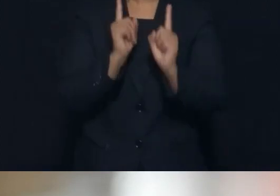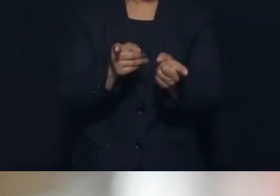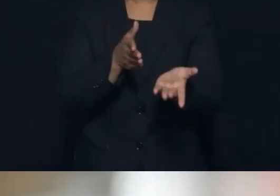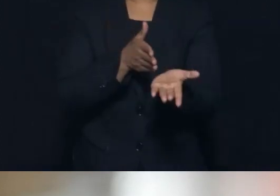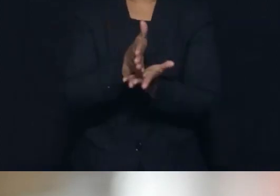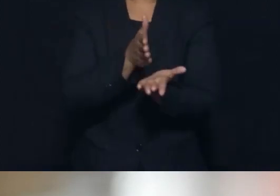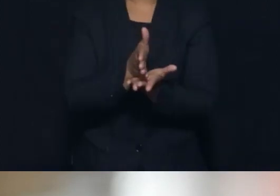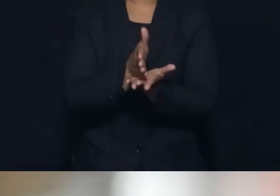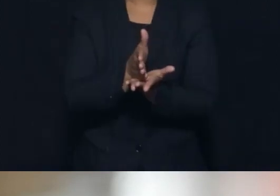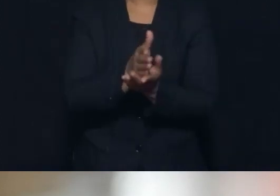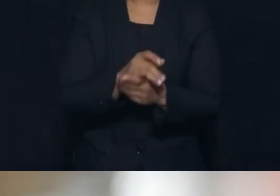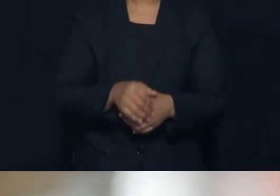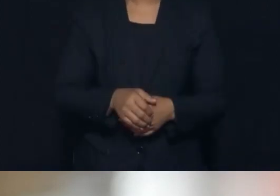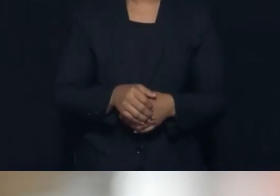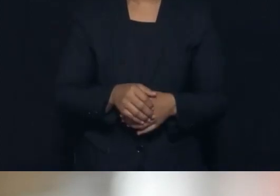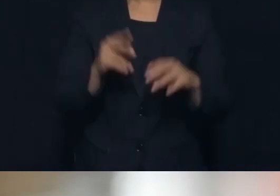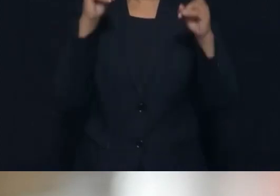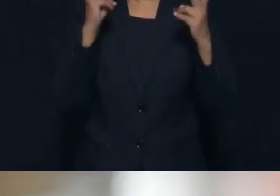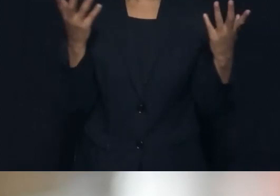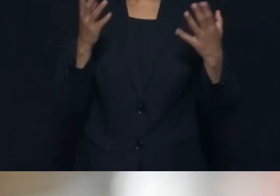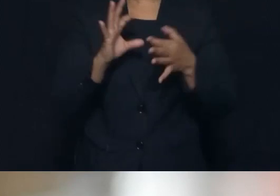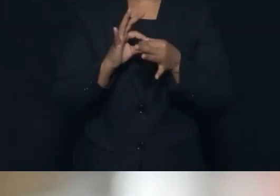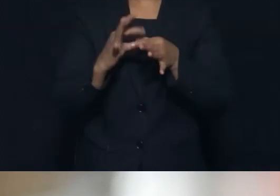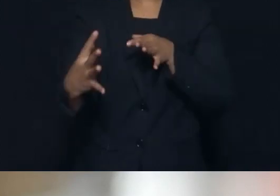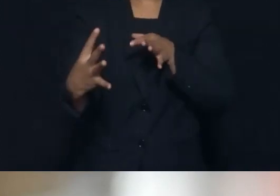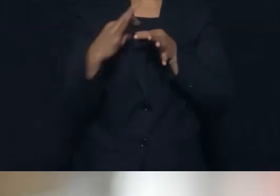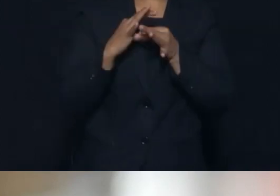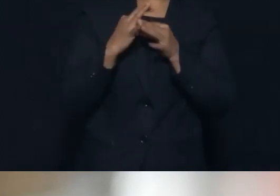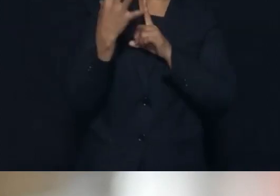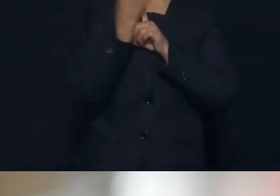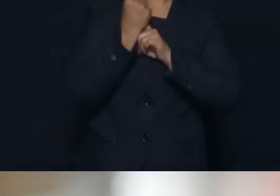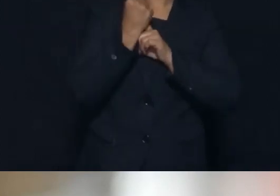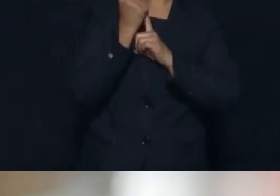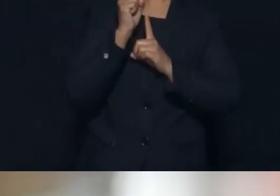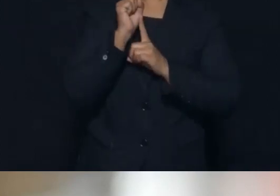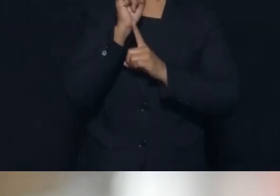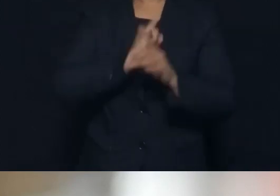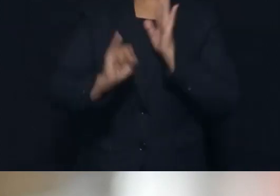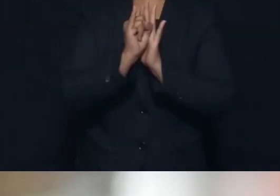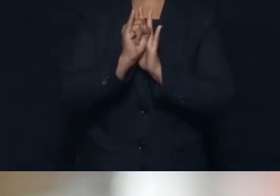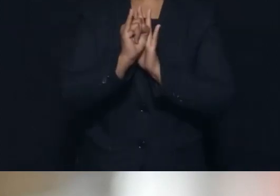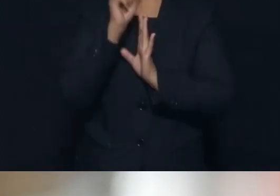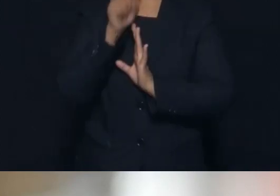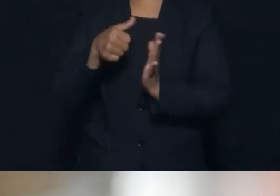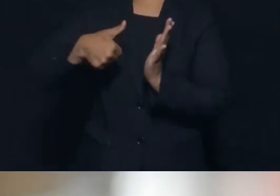I think this is the area that requires and I agree, a lot of attention.